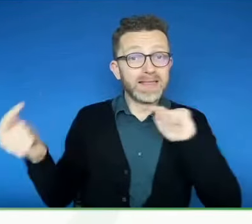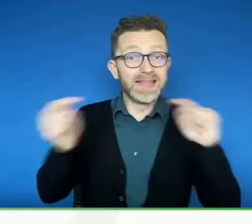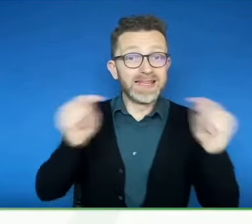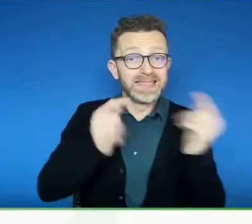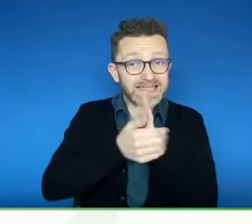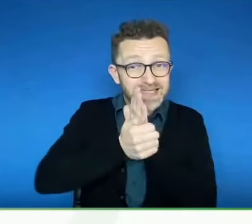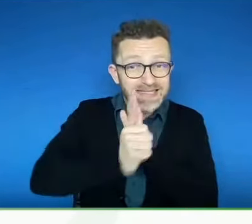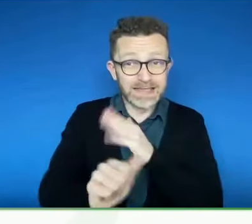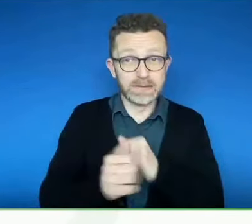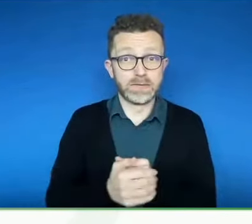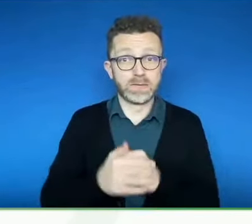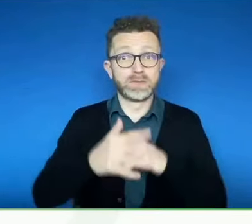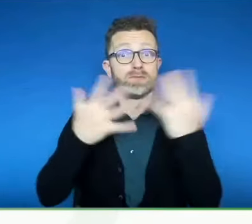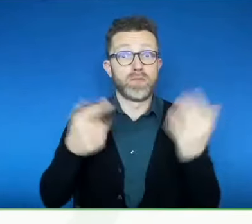How do we create this impact?